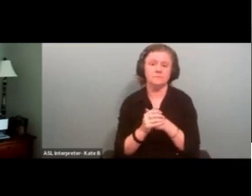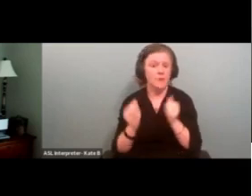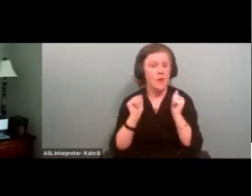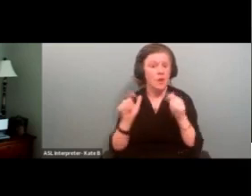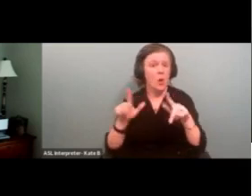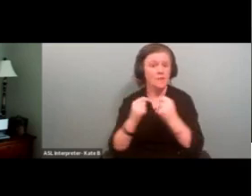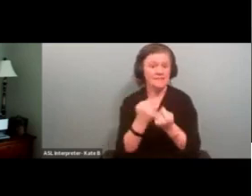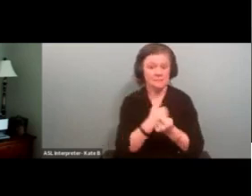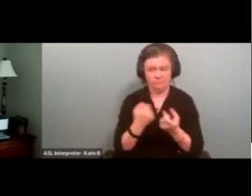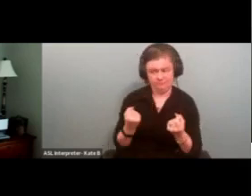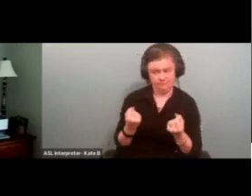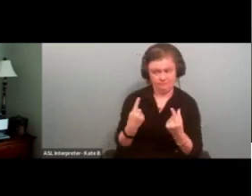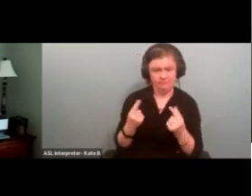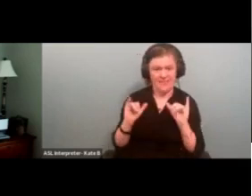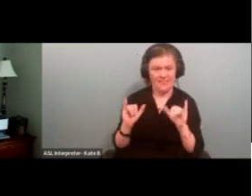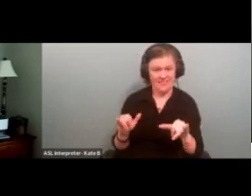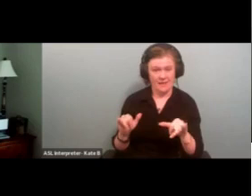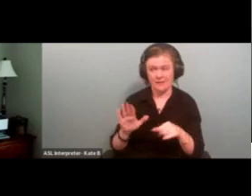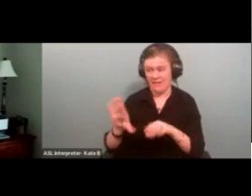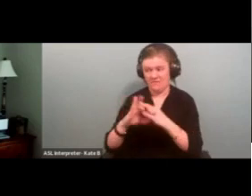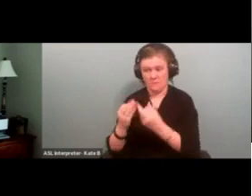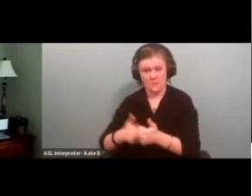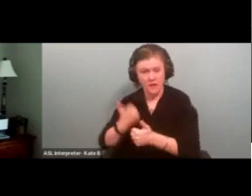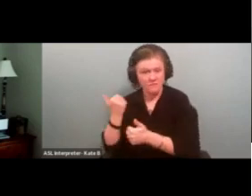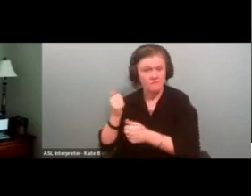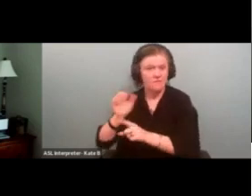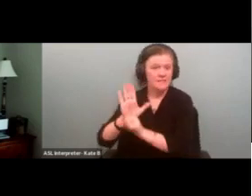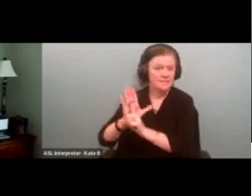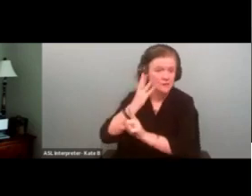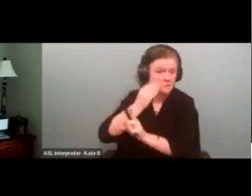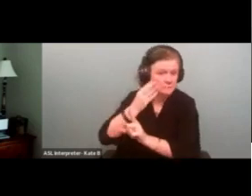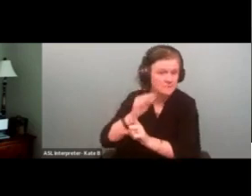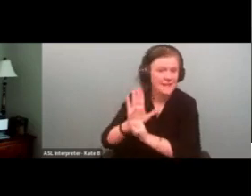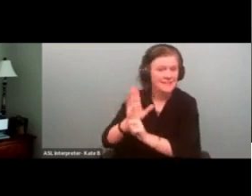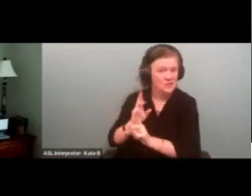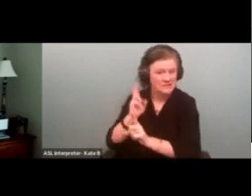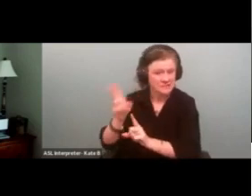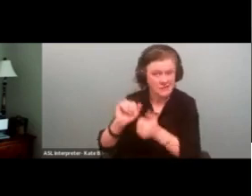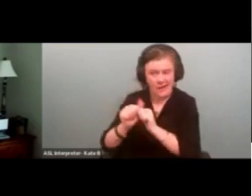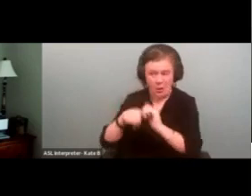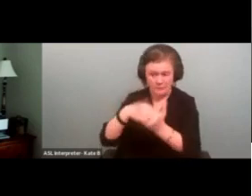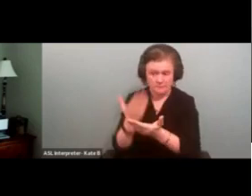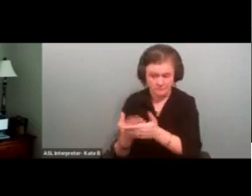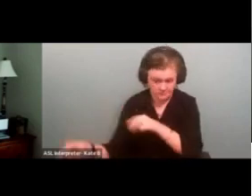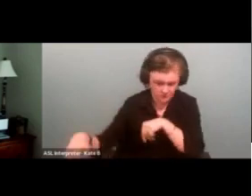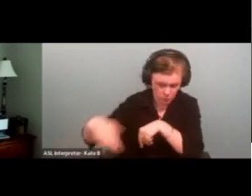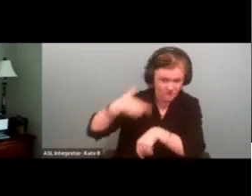understands the family's life, they understand how they got here. And that they understand